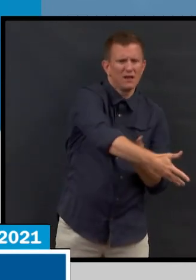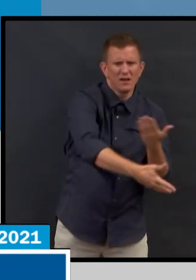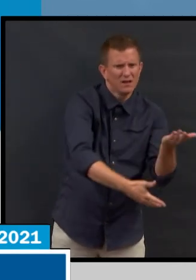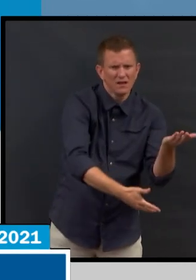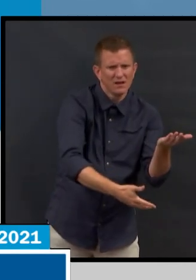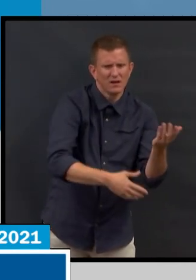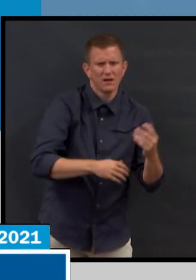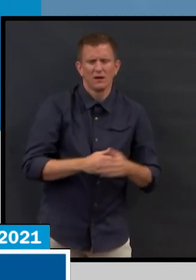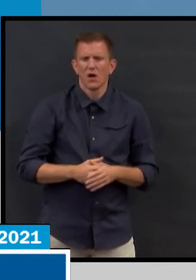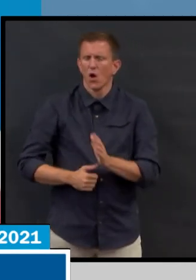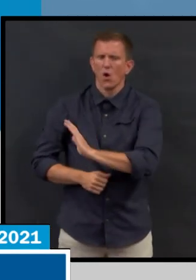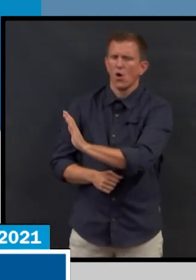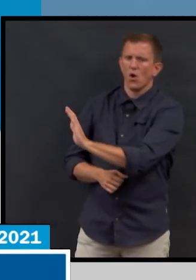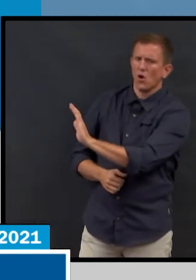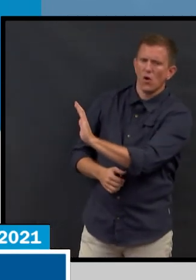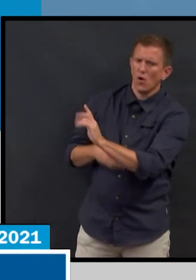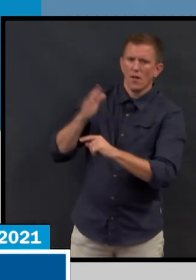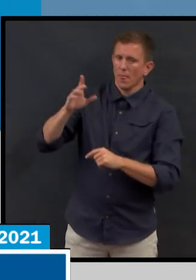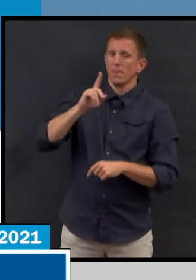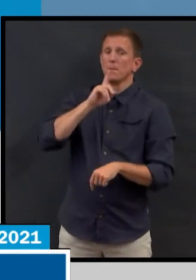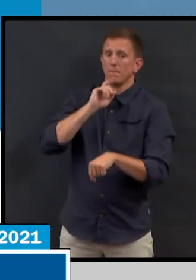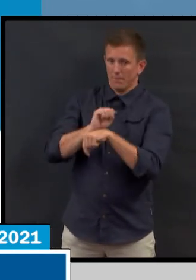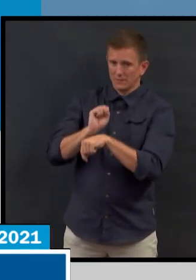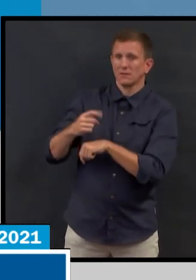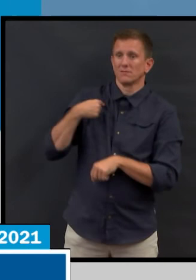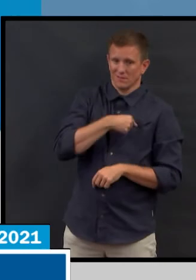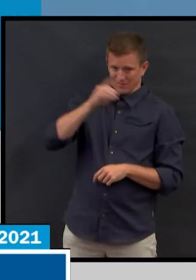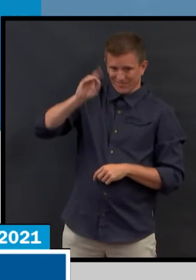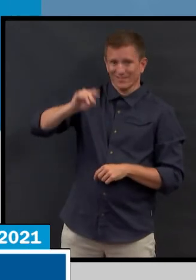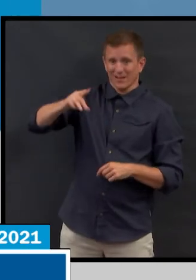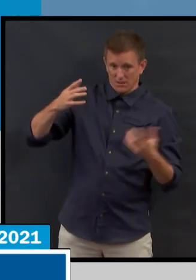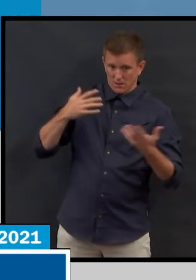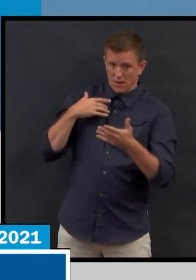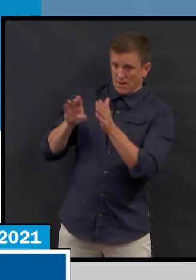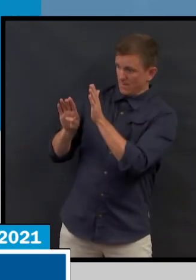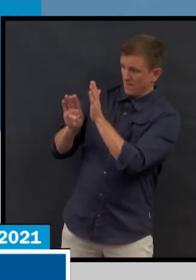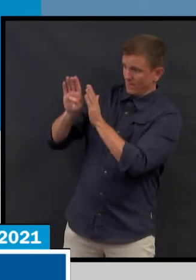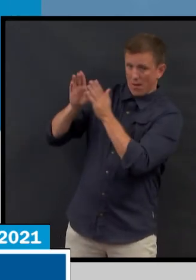this particular developer or any developer moved in to buy the land uh we try to purchase the land